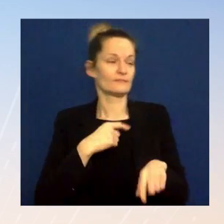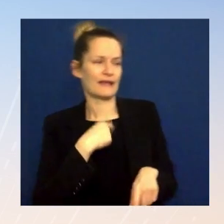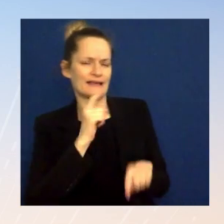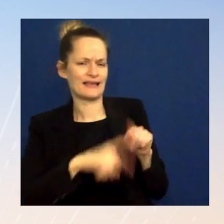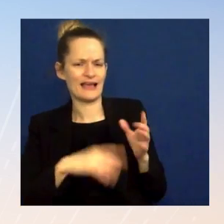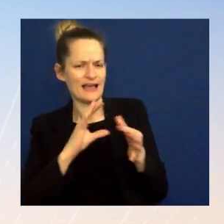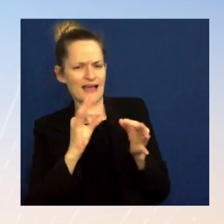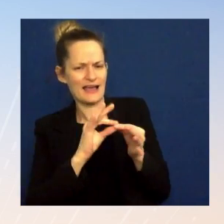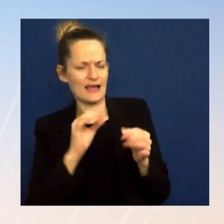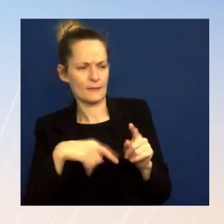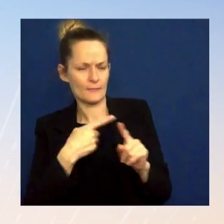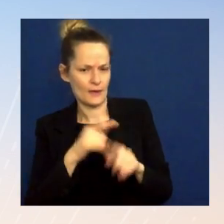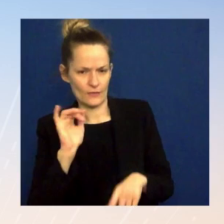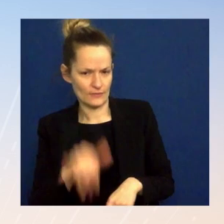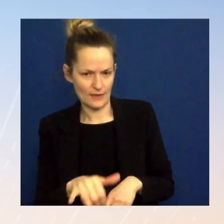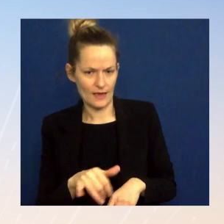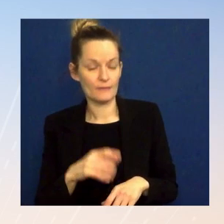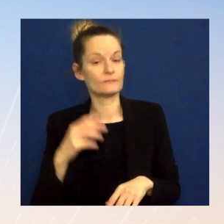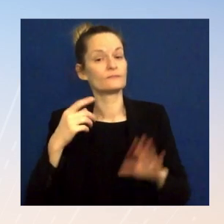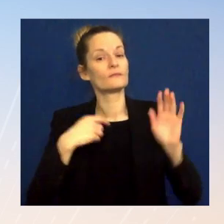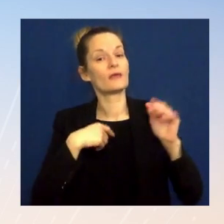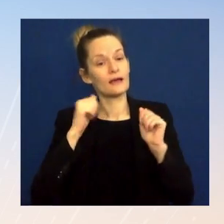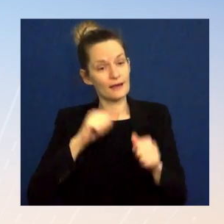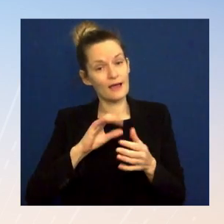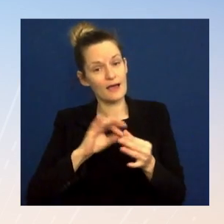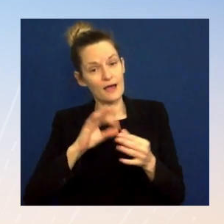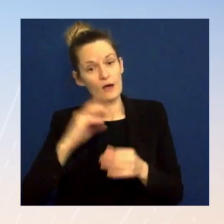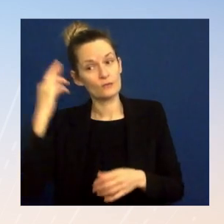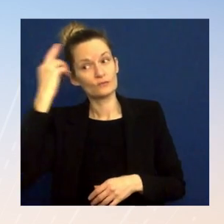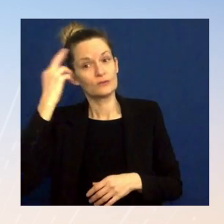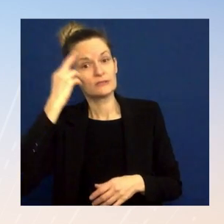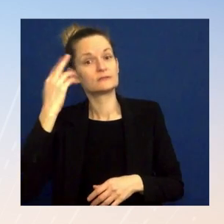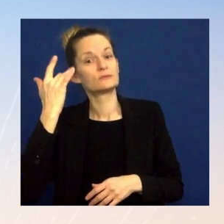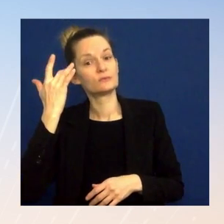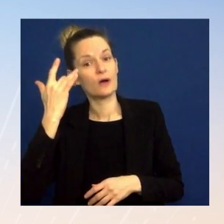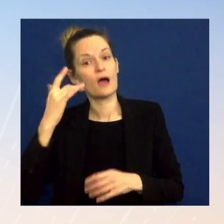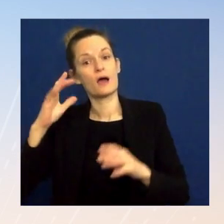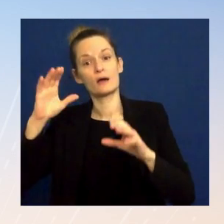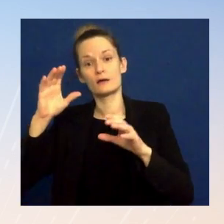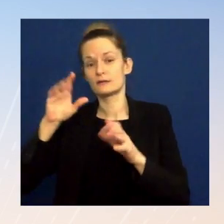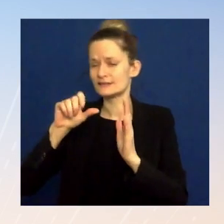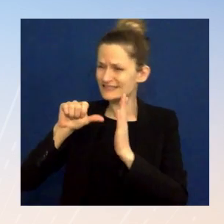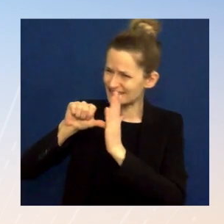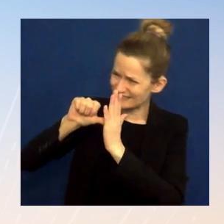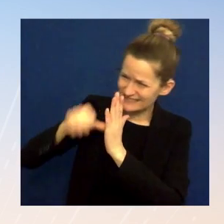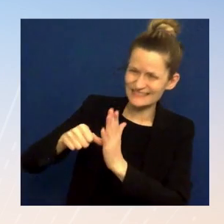of his intensive diplomacy in Sudan was to address the fact that we were up against a circumstance